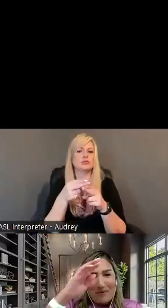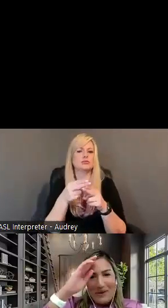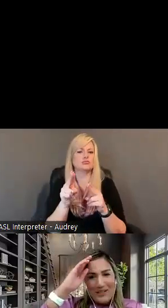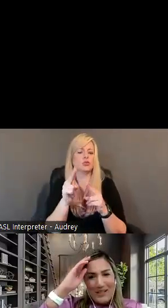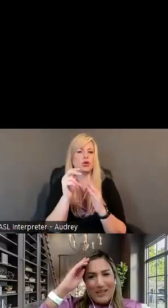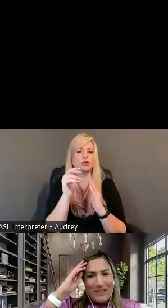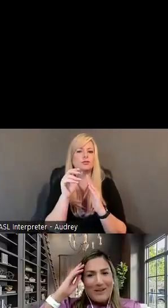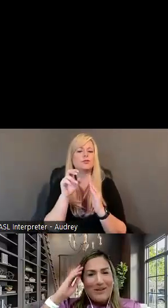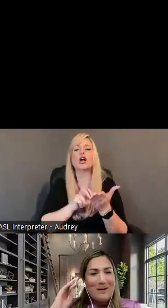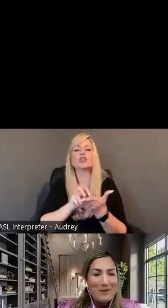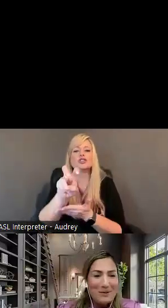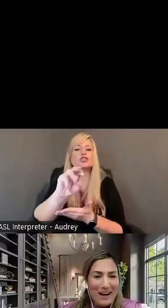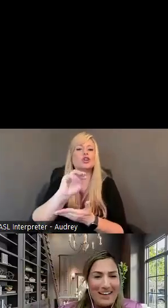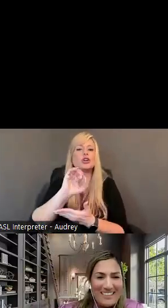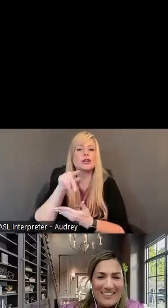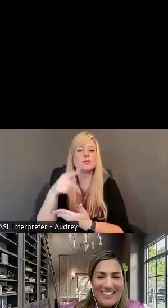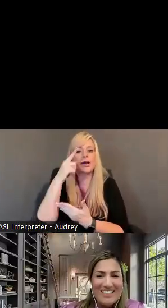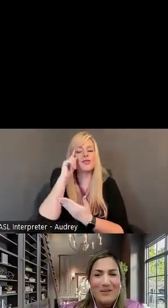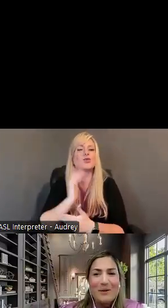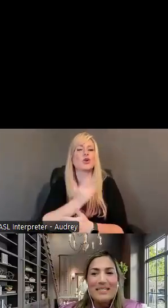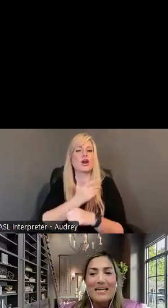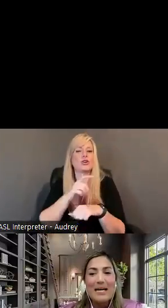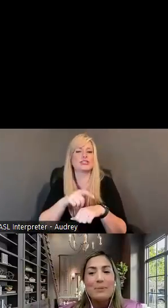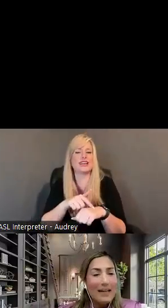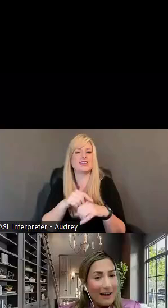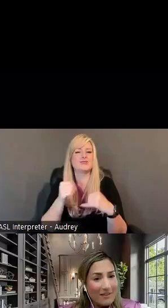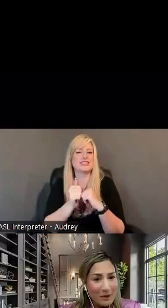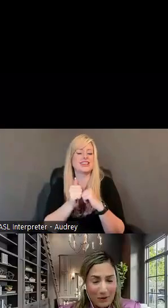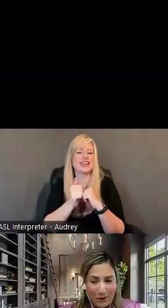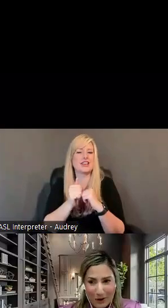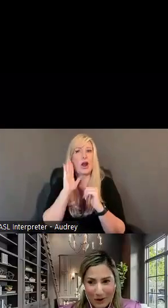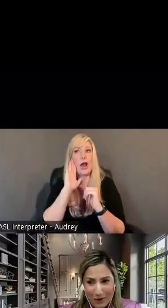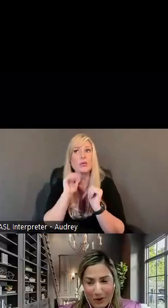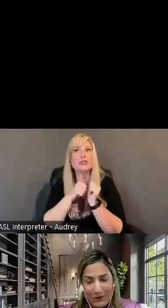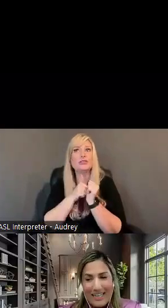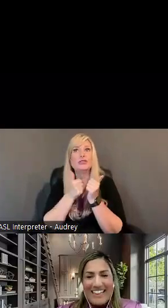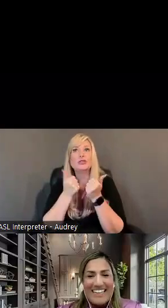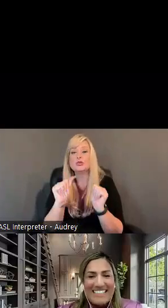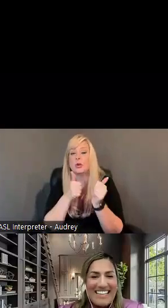our time together. I will try to stick to it, but I have been known to off-Road. That said,